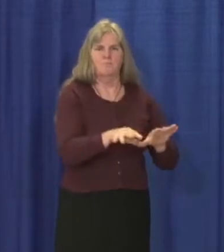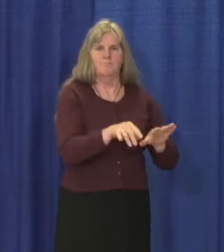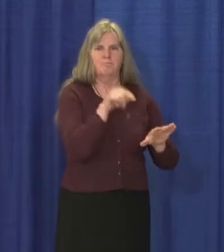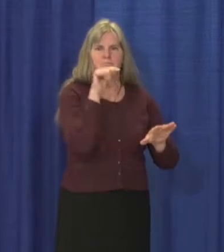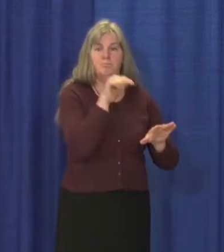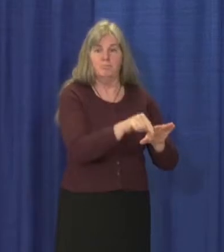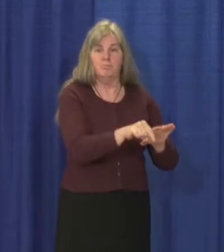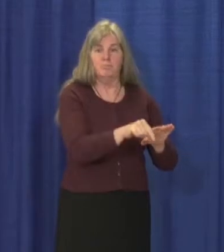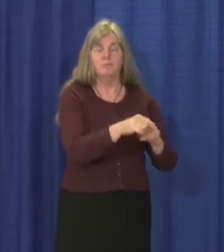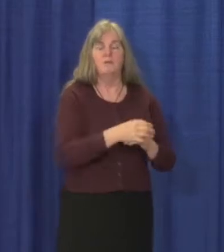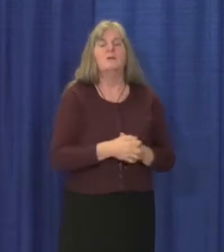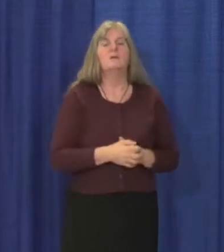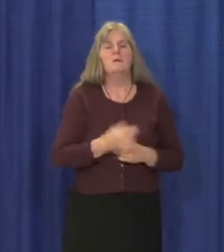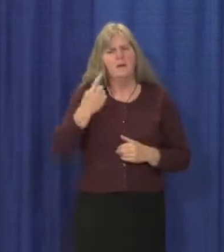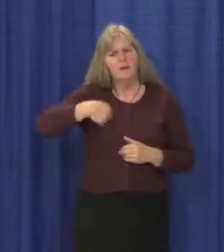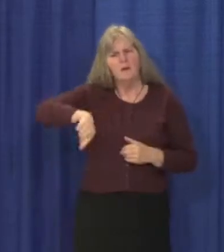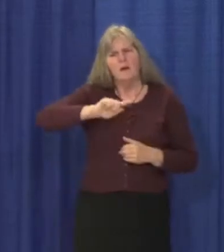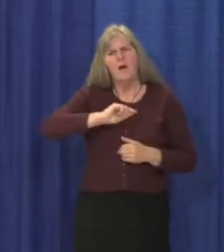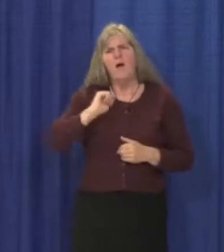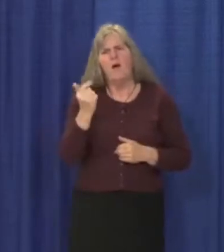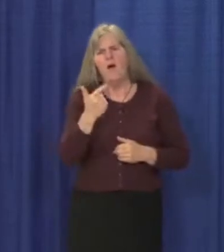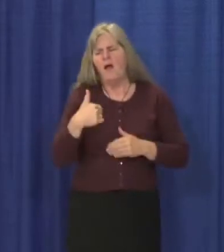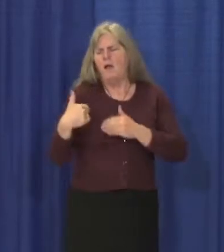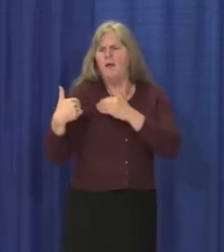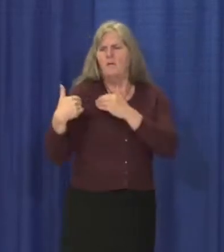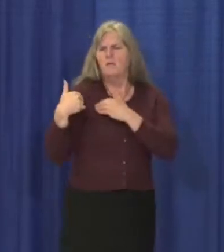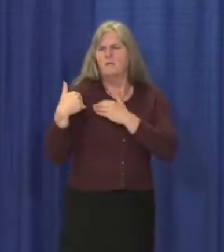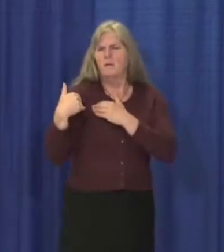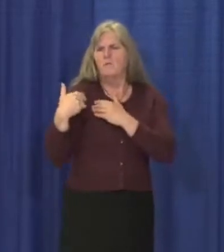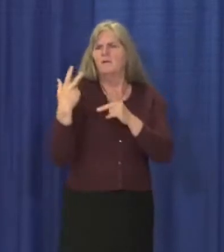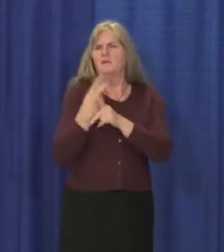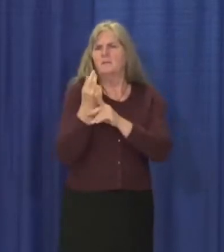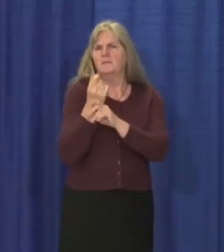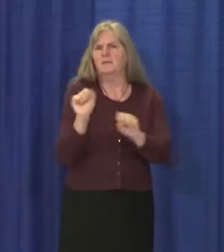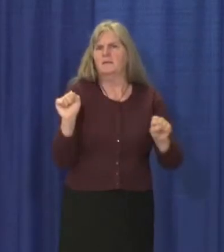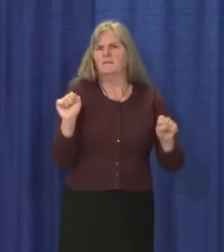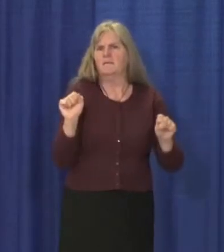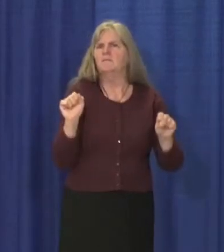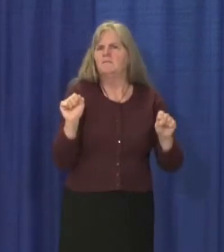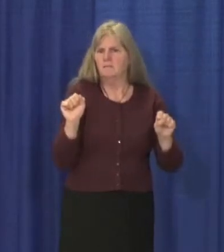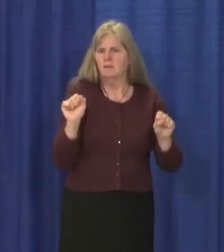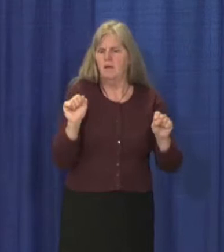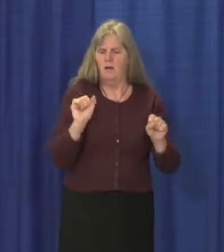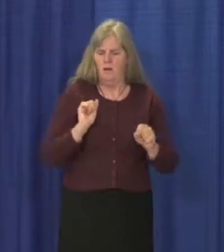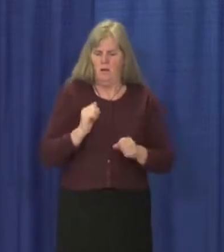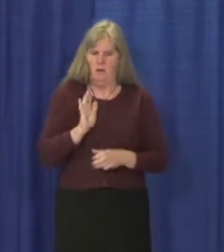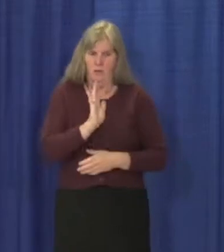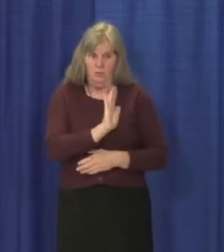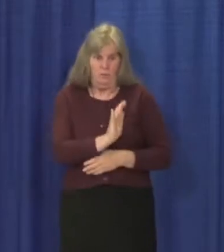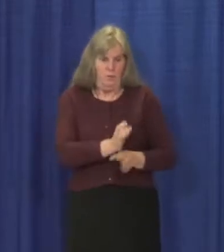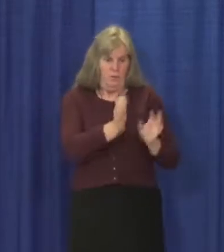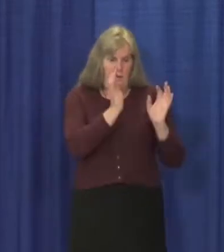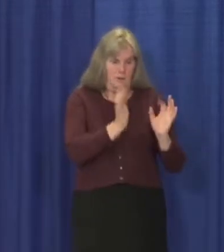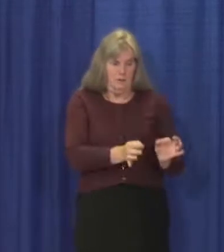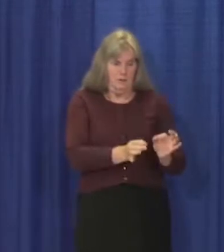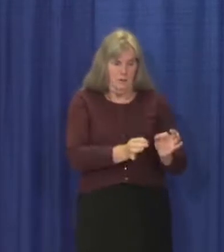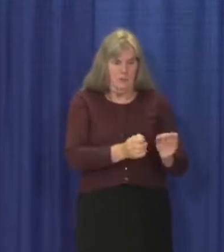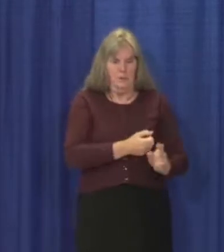Each of us have a role in keeping territory save because our individual decisions impact the help of everybody in the